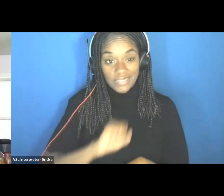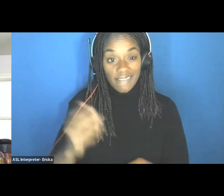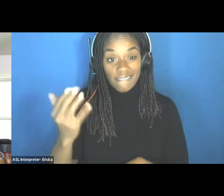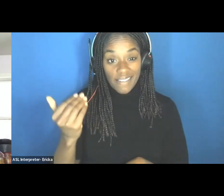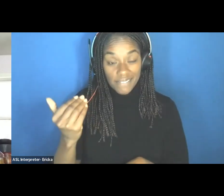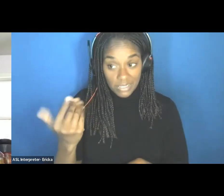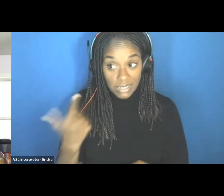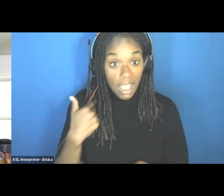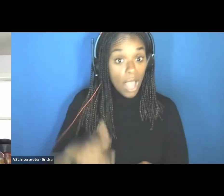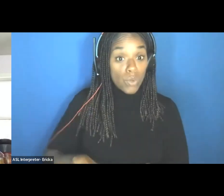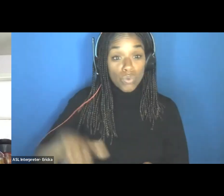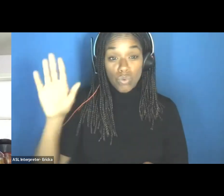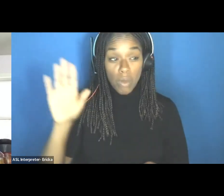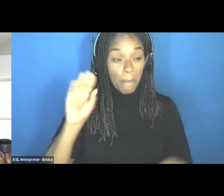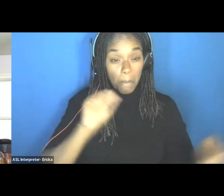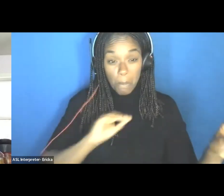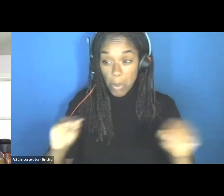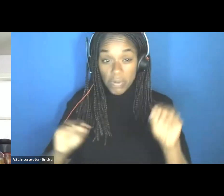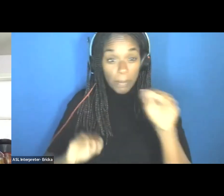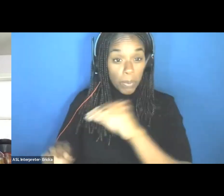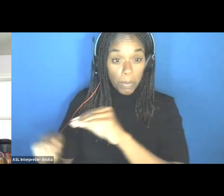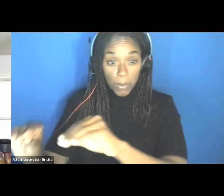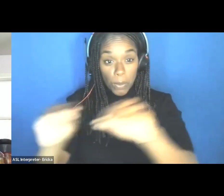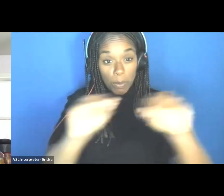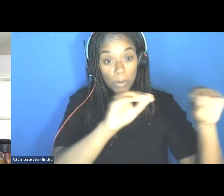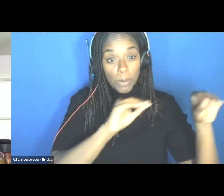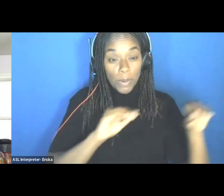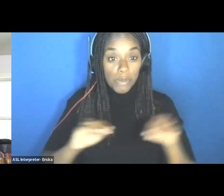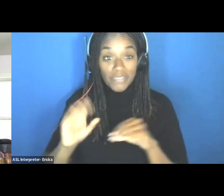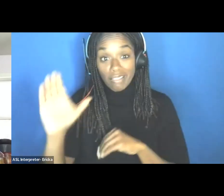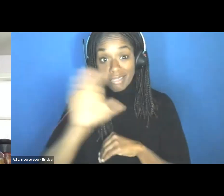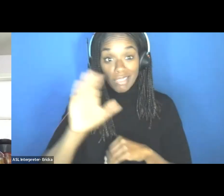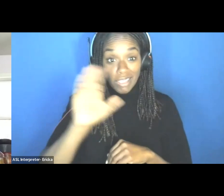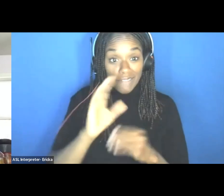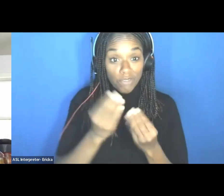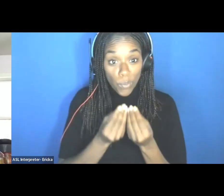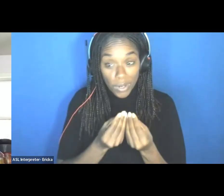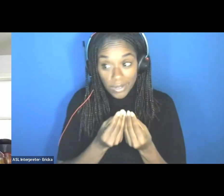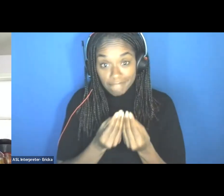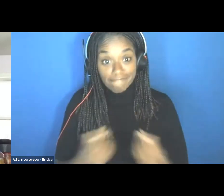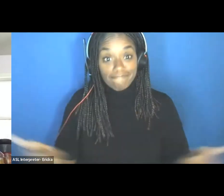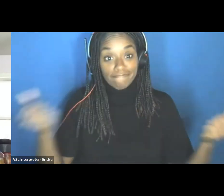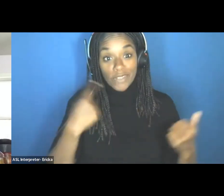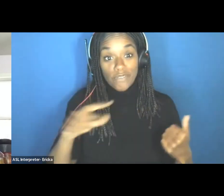And I came to the United States when I was 15 years old.